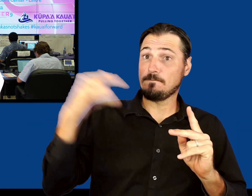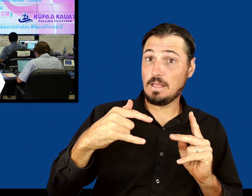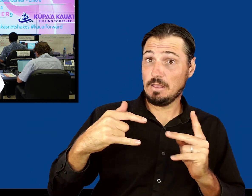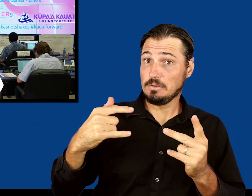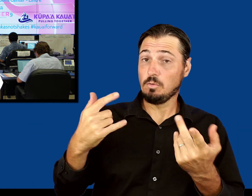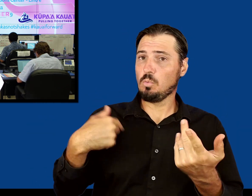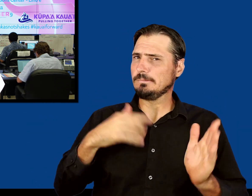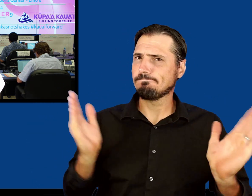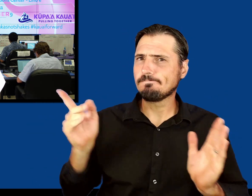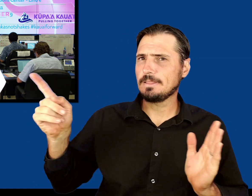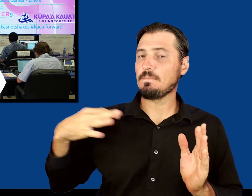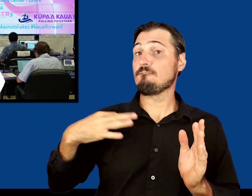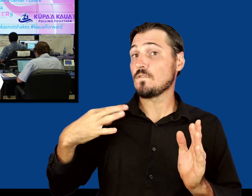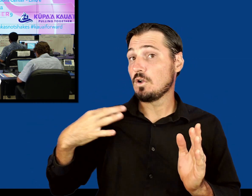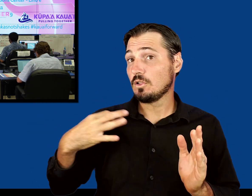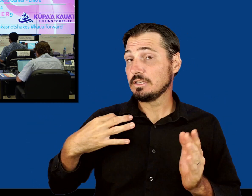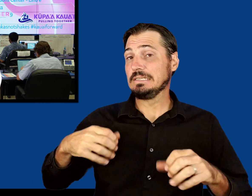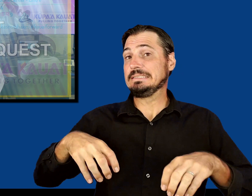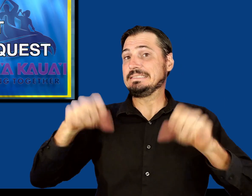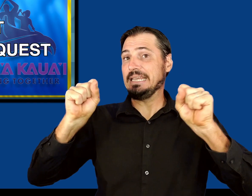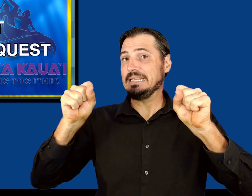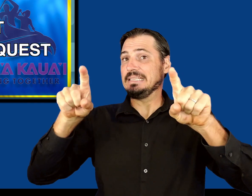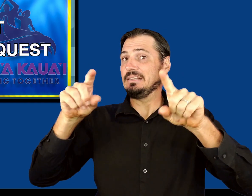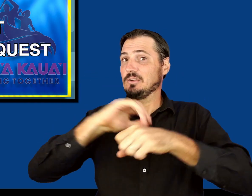COVID-19 test three days after arrival into the state